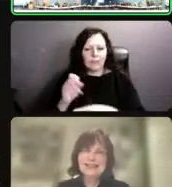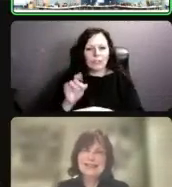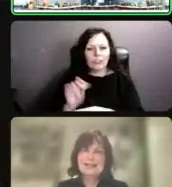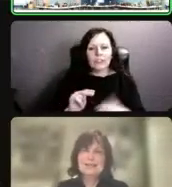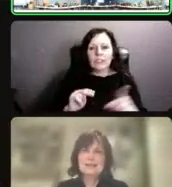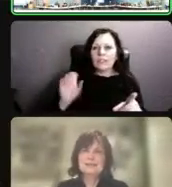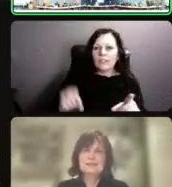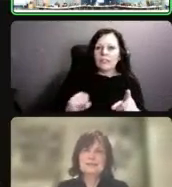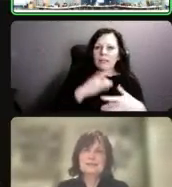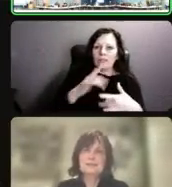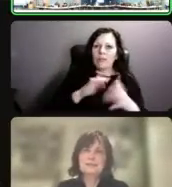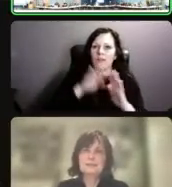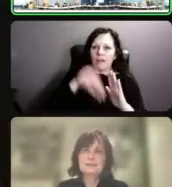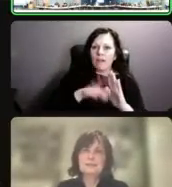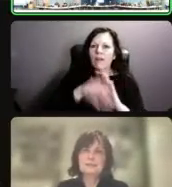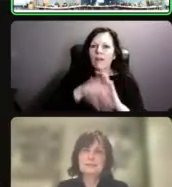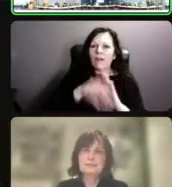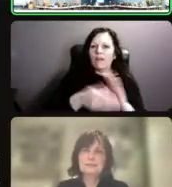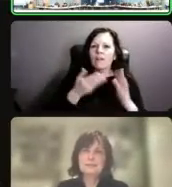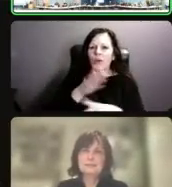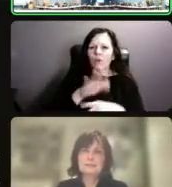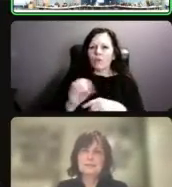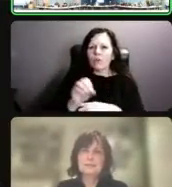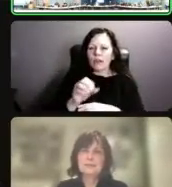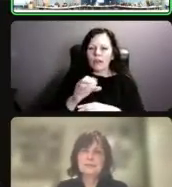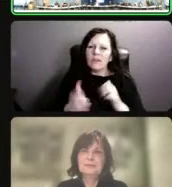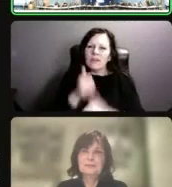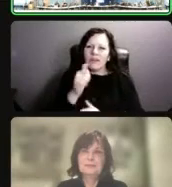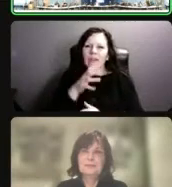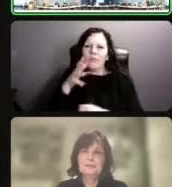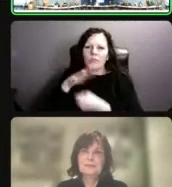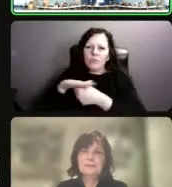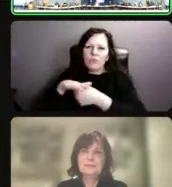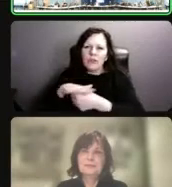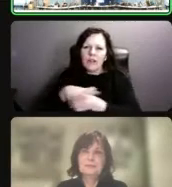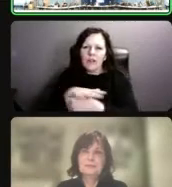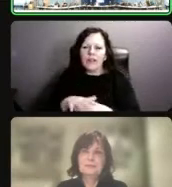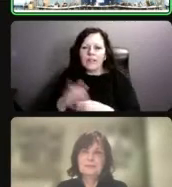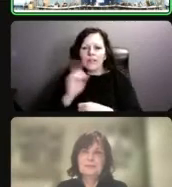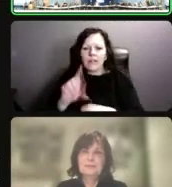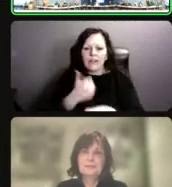I HAD A TED TALK IN